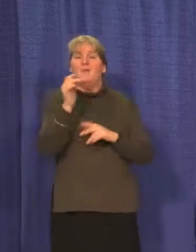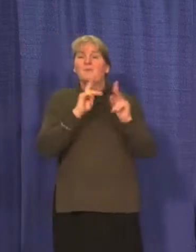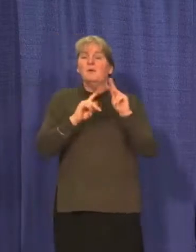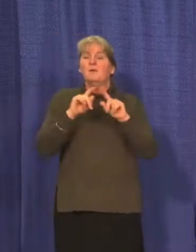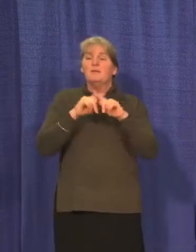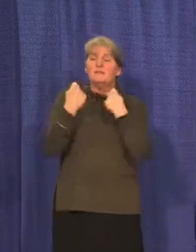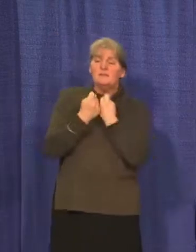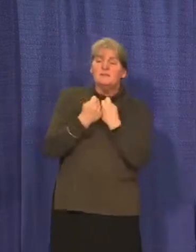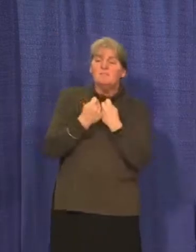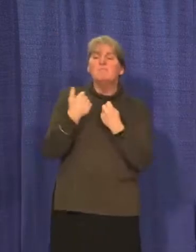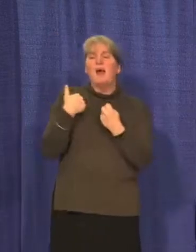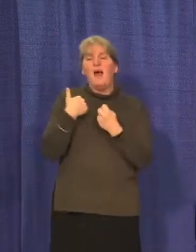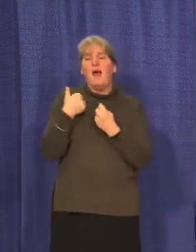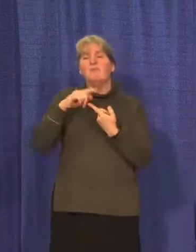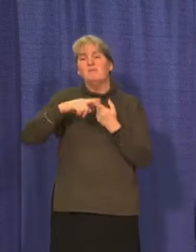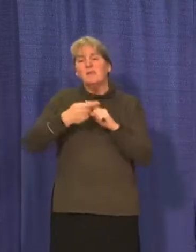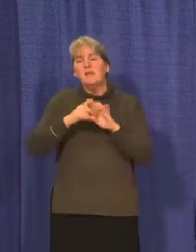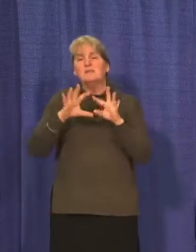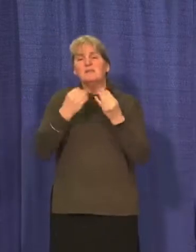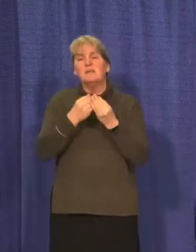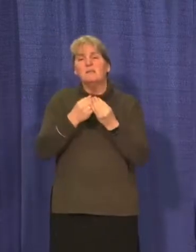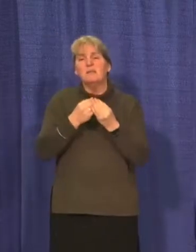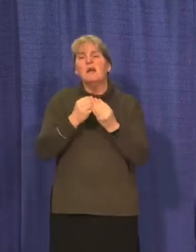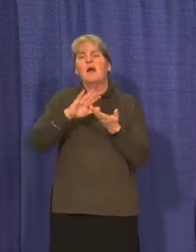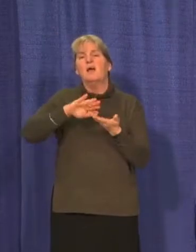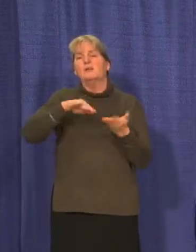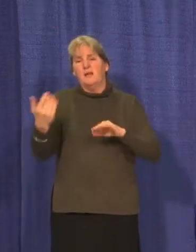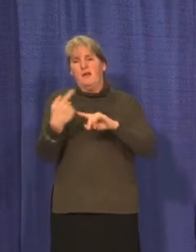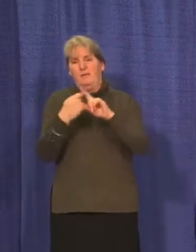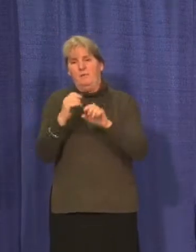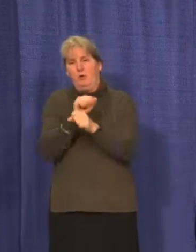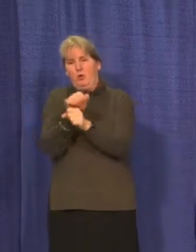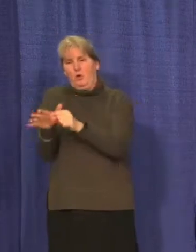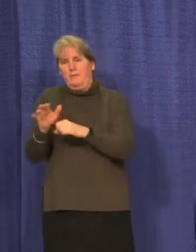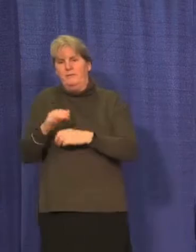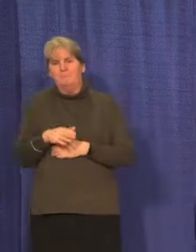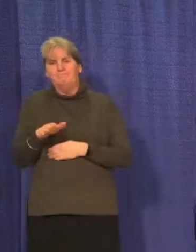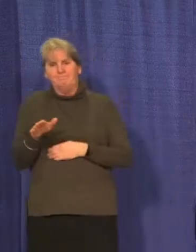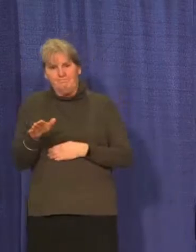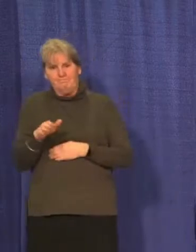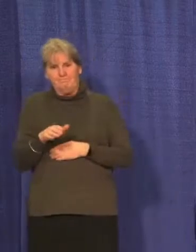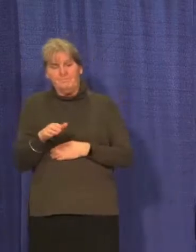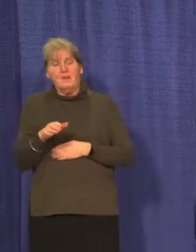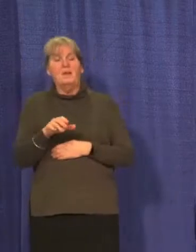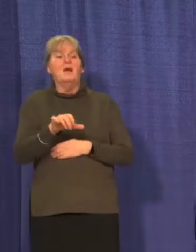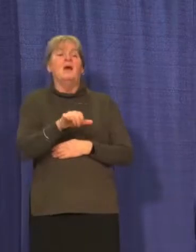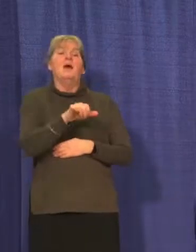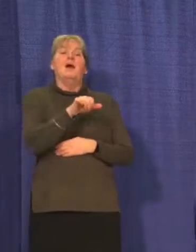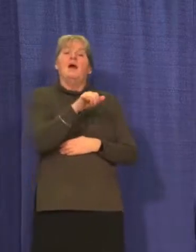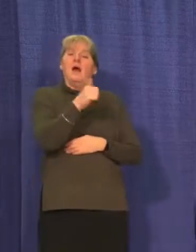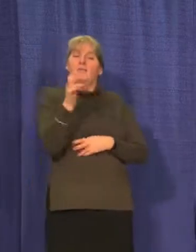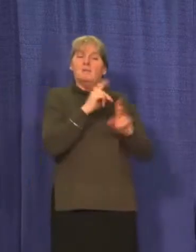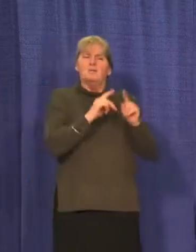family and friends in the South to COVID-19. While others said that though they are parents were gone